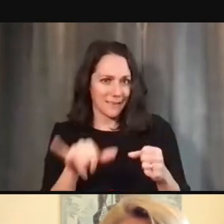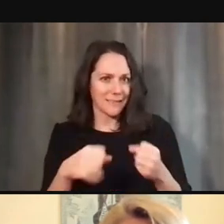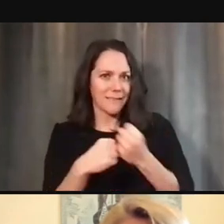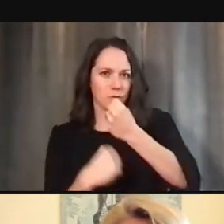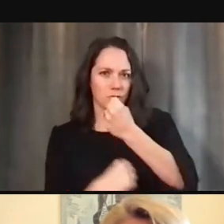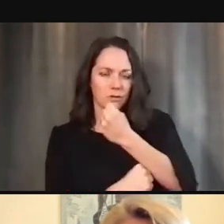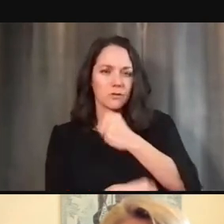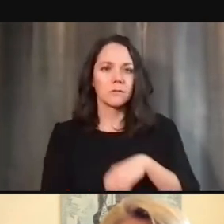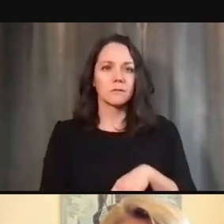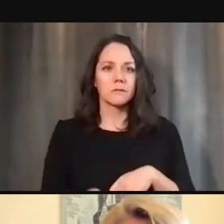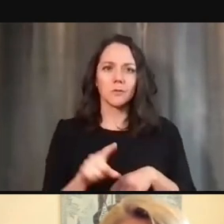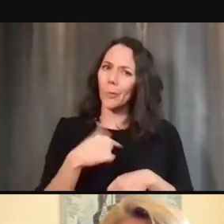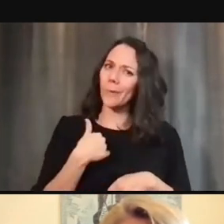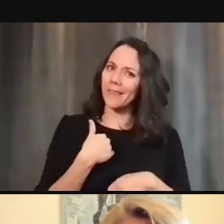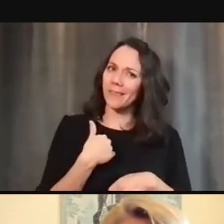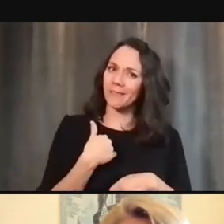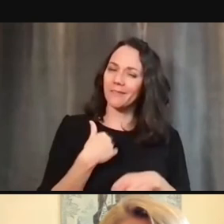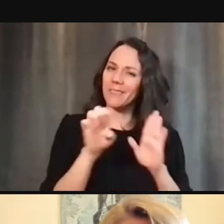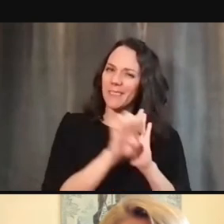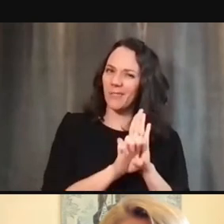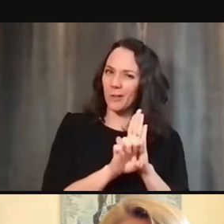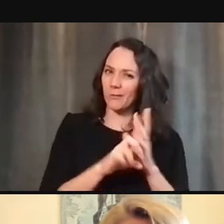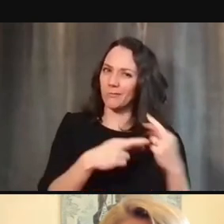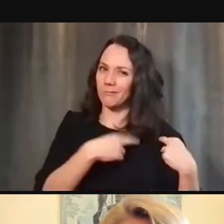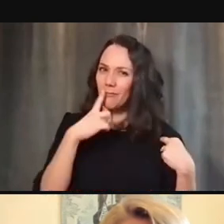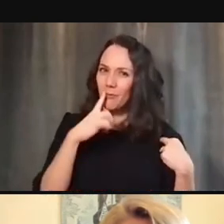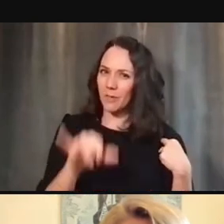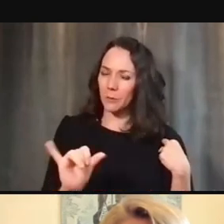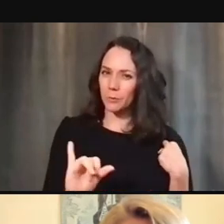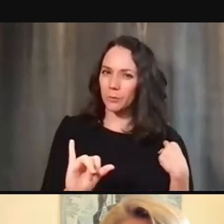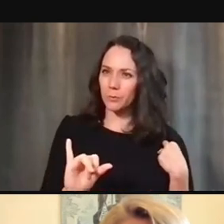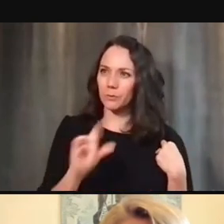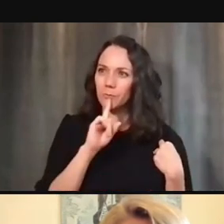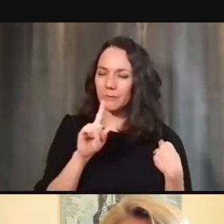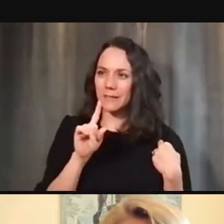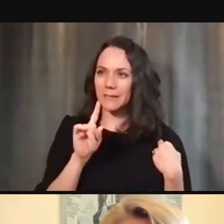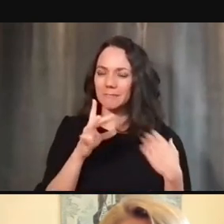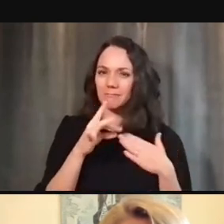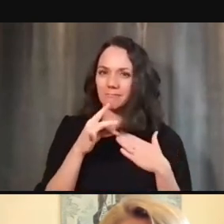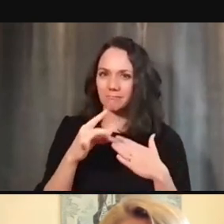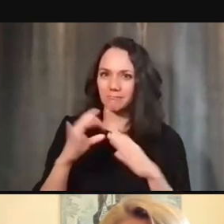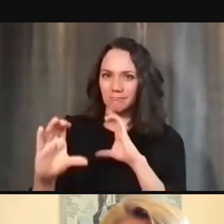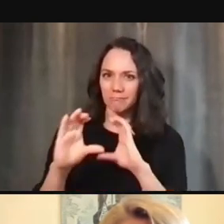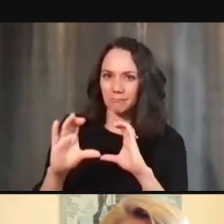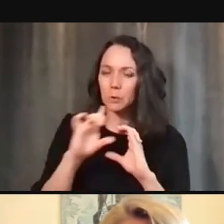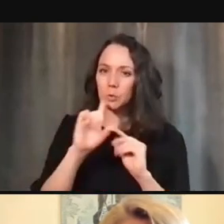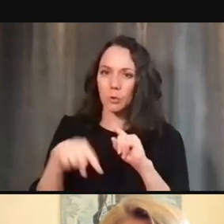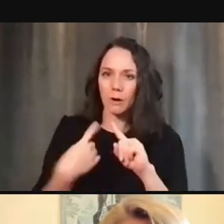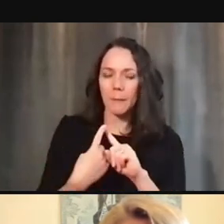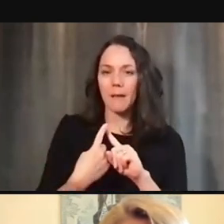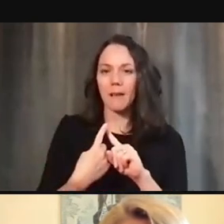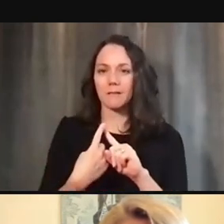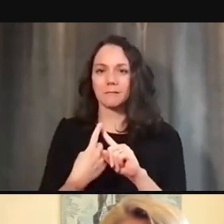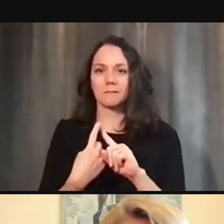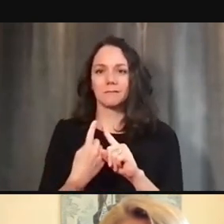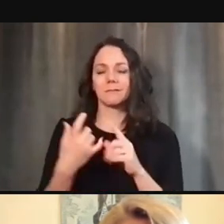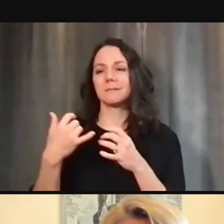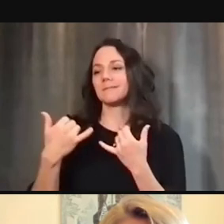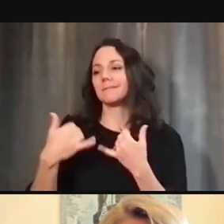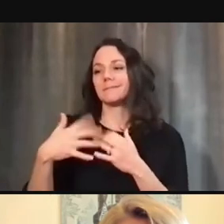obligation in that way also to move the conversation about systemic racism and climate change and Indigenous and decolonization.